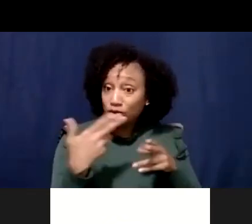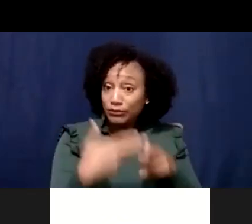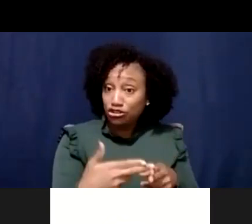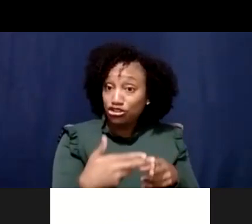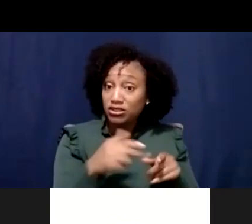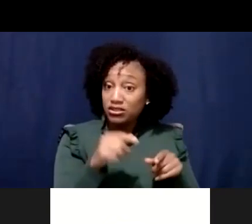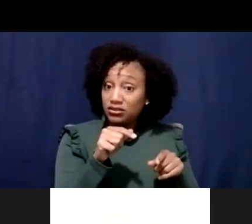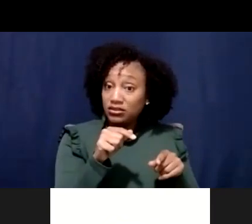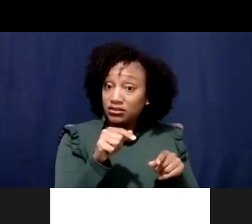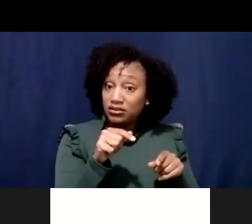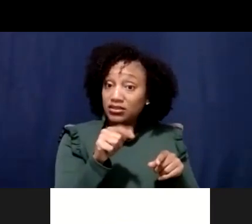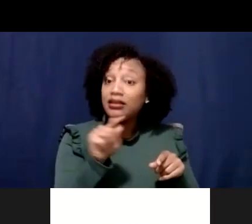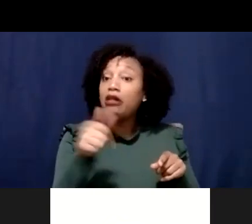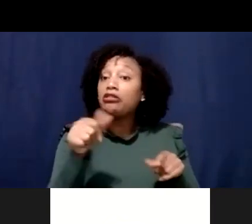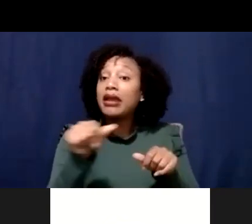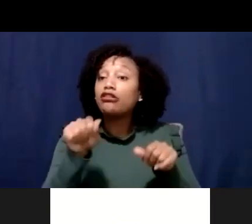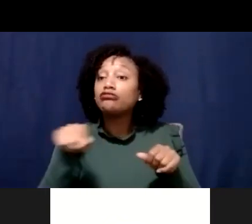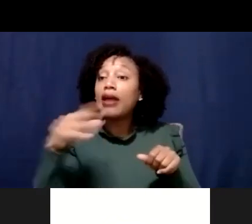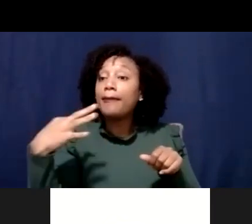in the other areas of the application?